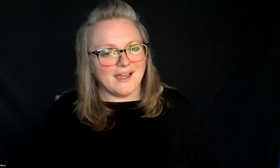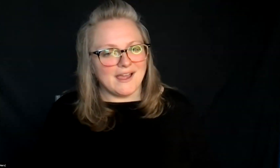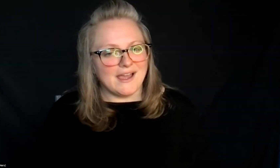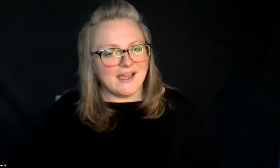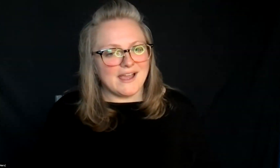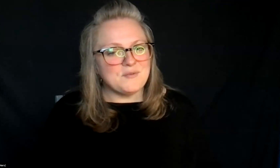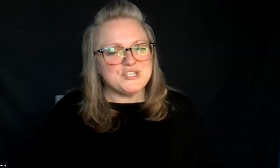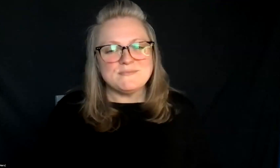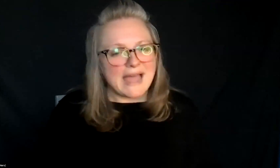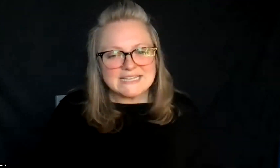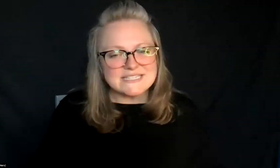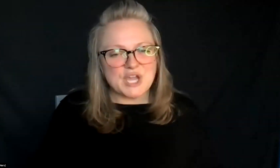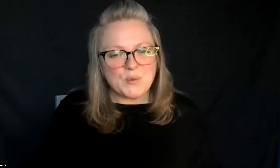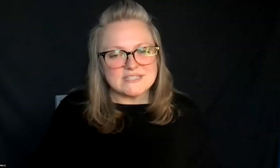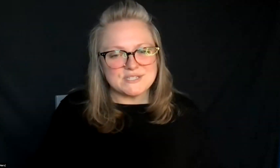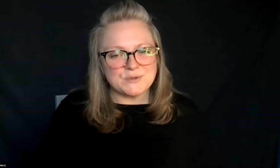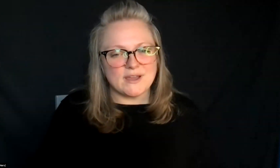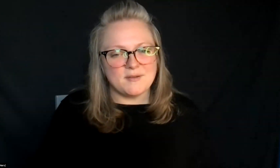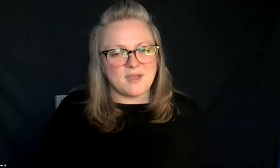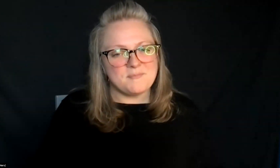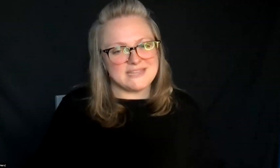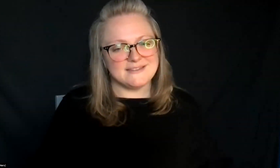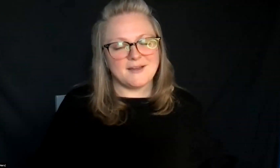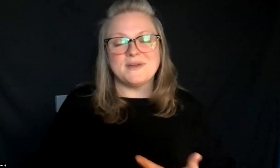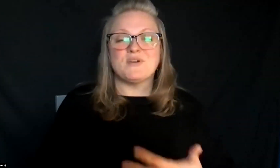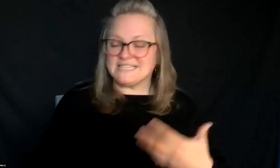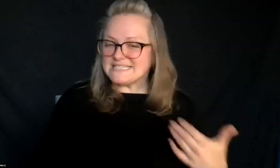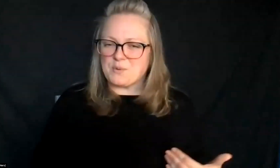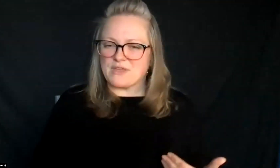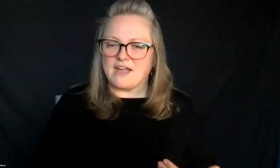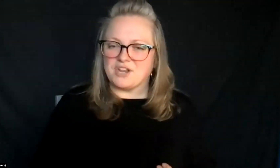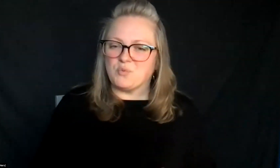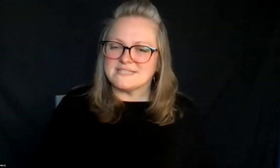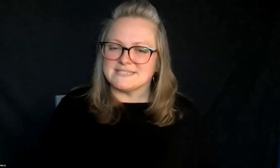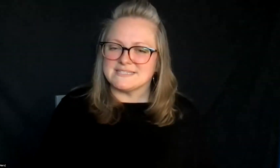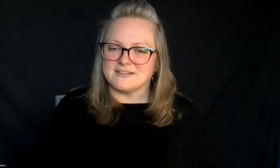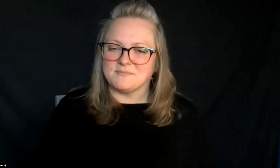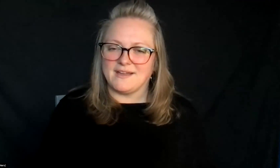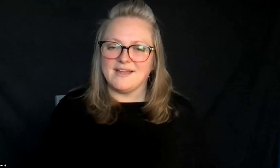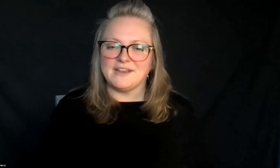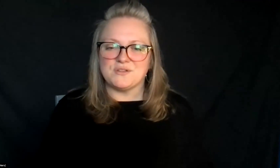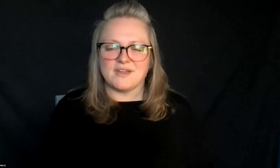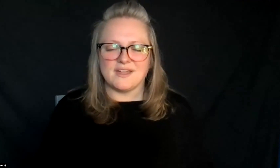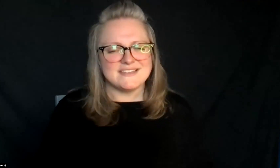BUT WHEN YOU MADE THE COMMENT AS FAR AS ADDICT INSTEAD